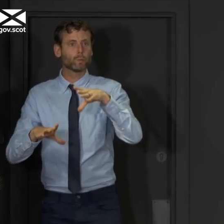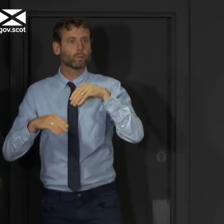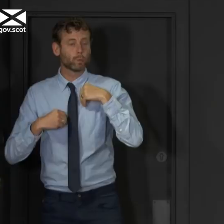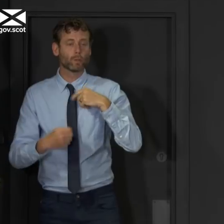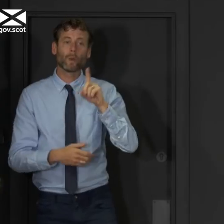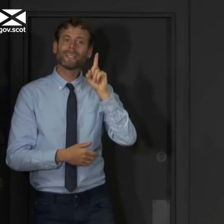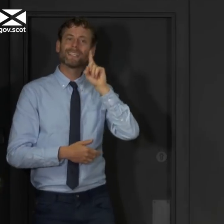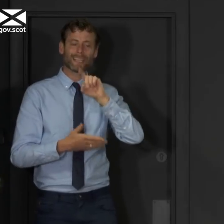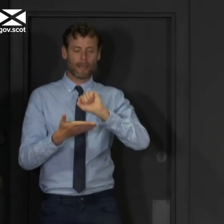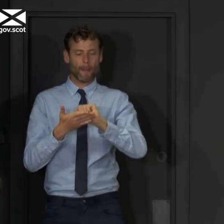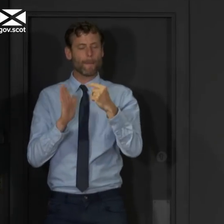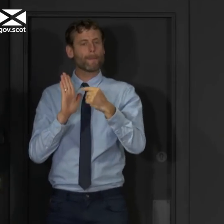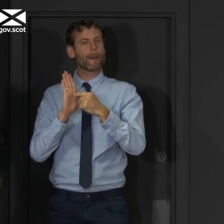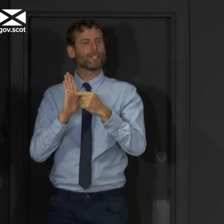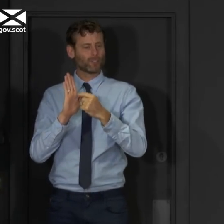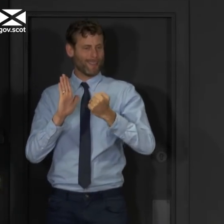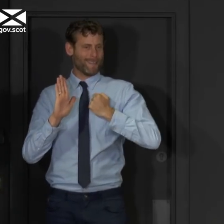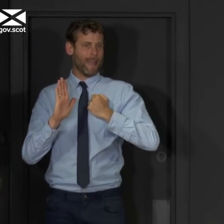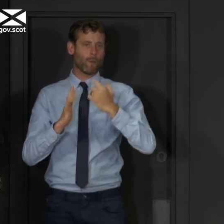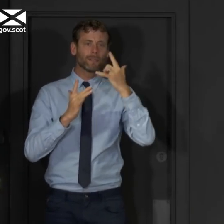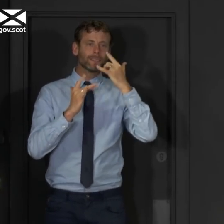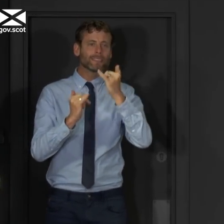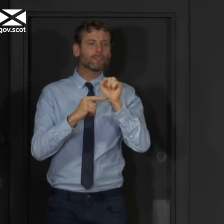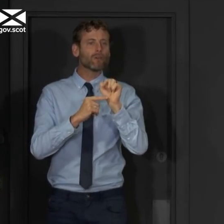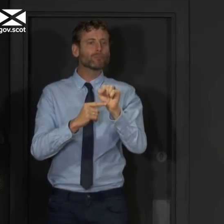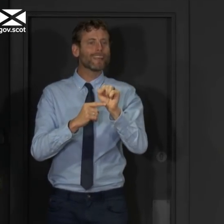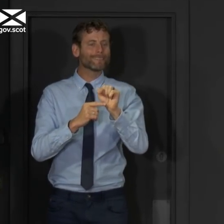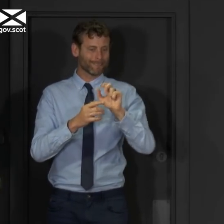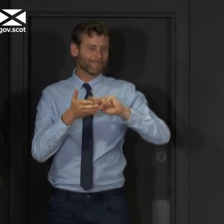from the system, which started two weeks ago today.